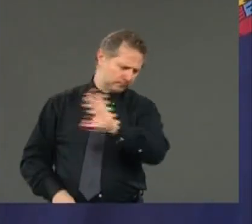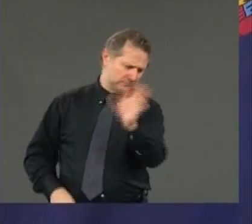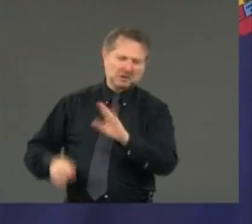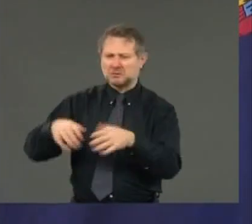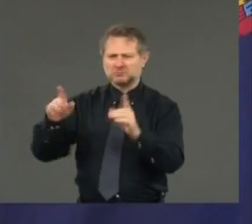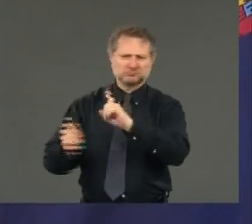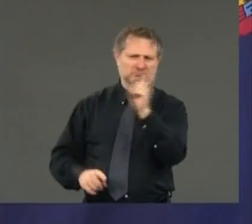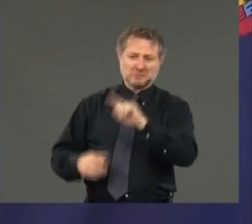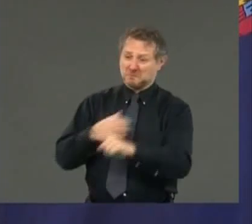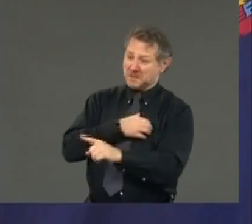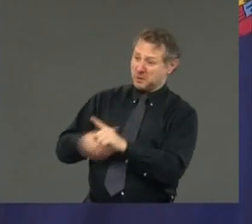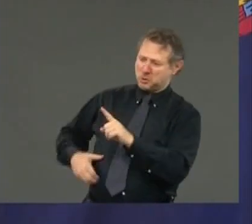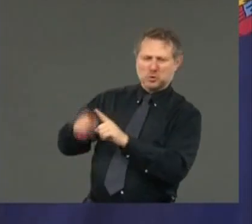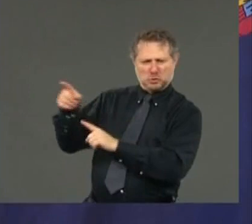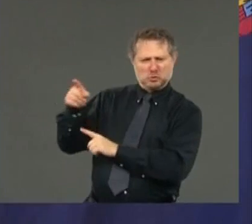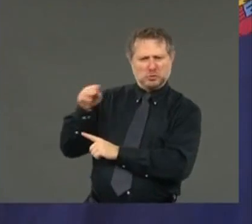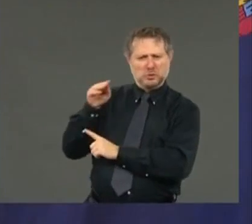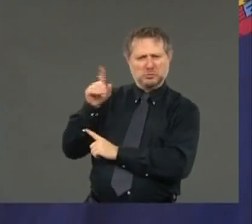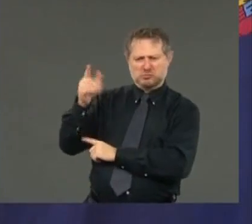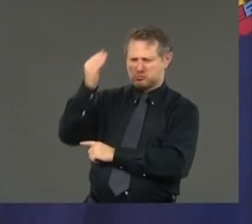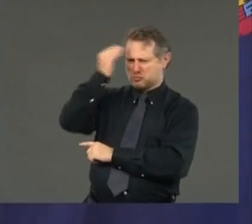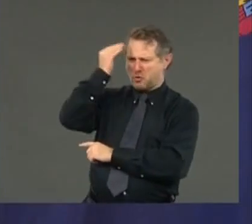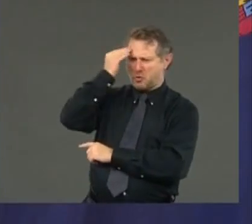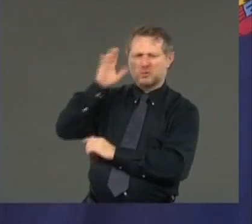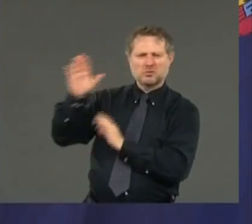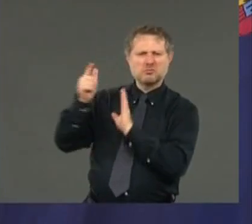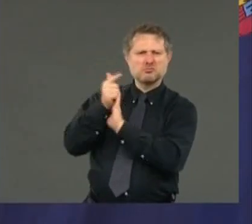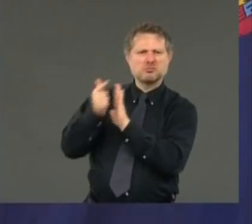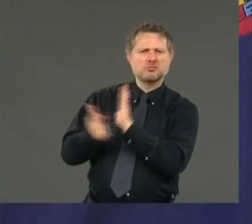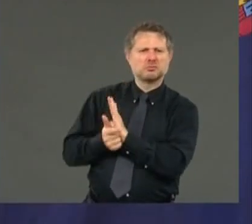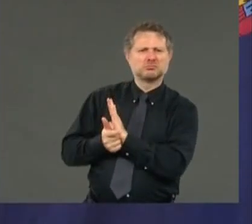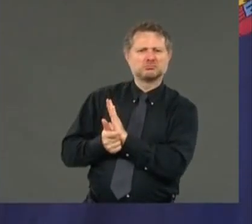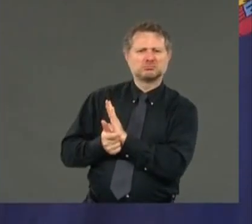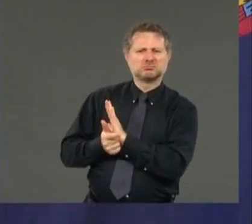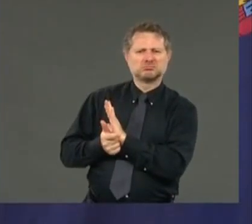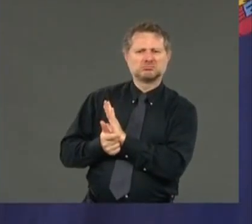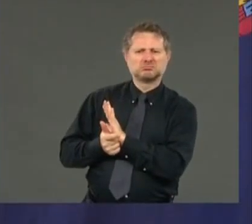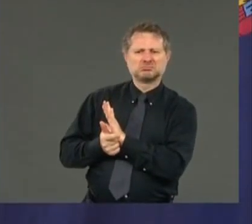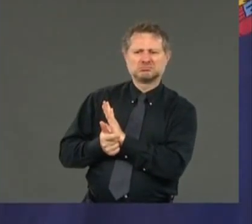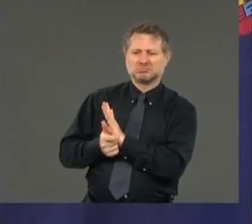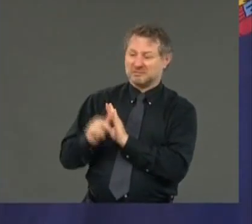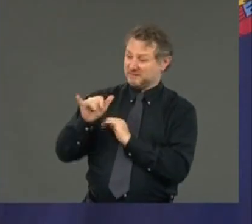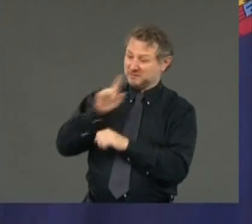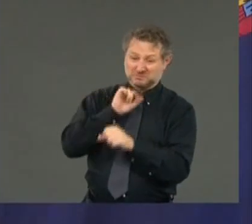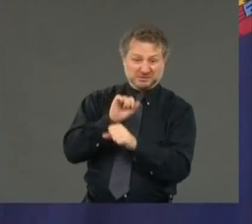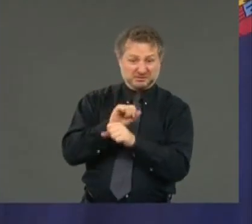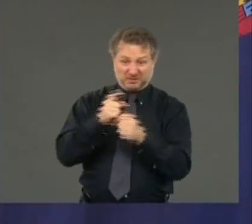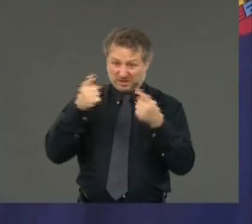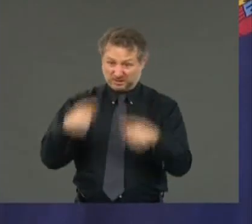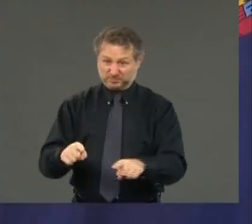WHAT IS YOUR WHAT DO I DO? THAT WOULD NEVER HAPPEN. THE MAYOR KNOWS FIRST OF ALL, THE LEGALITY OF THE SITUATION.